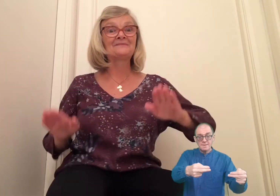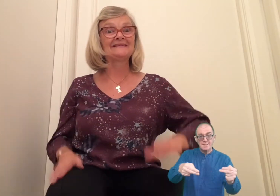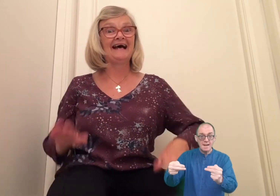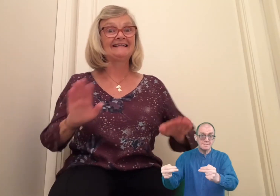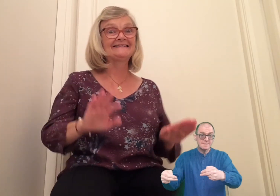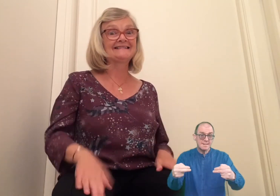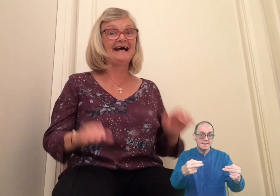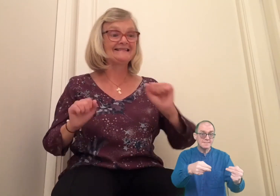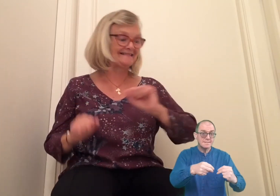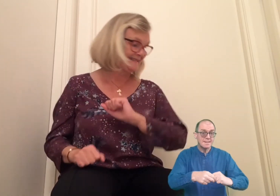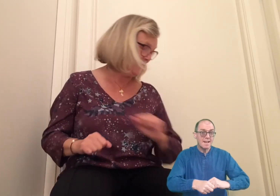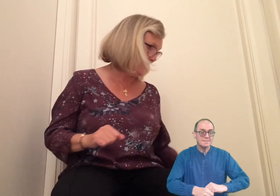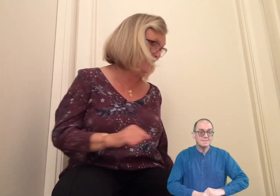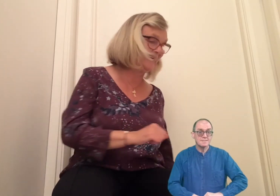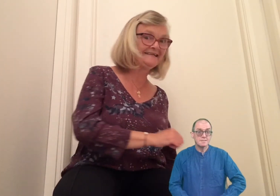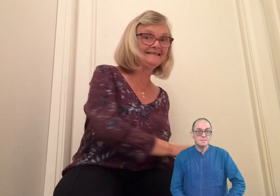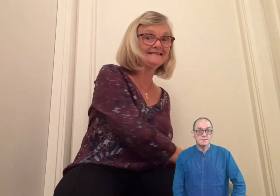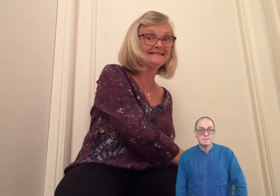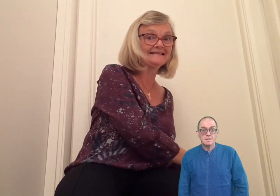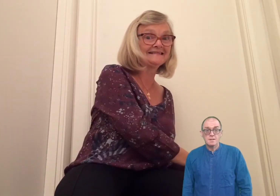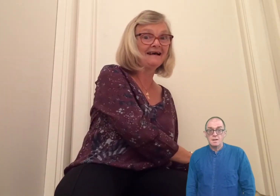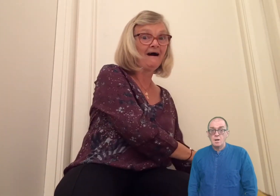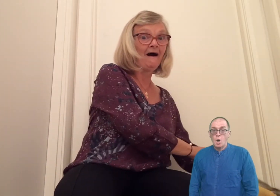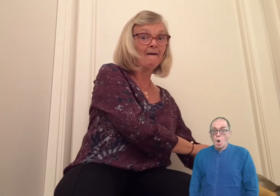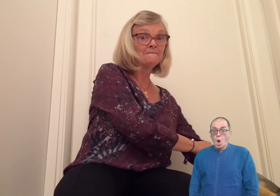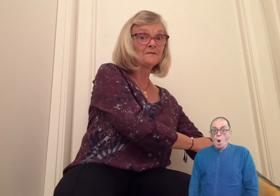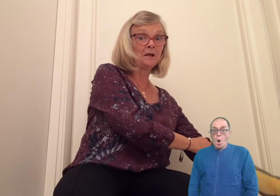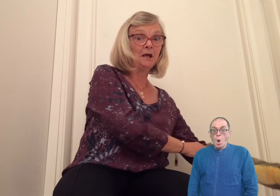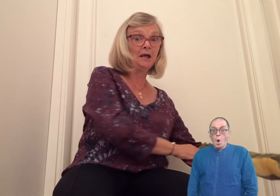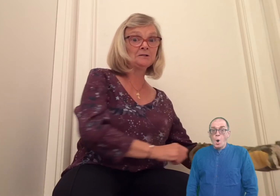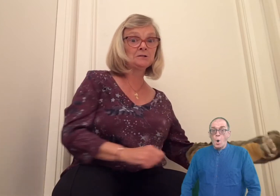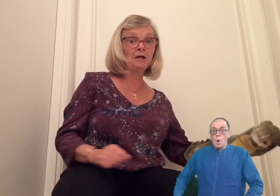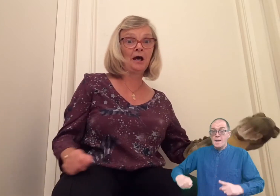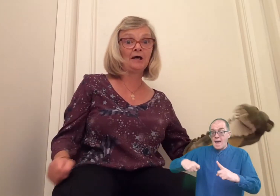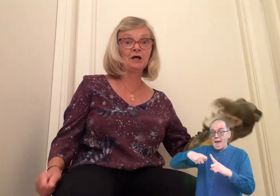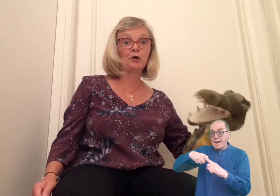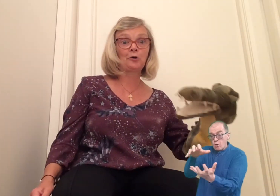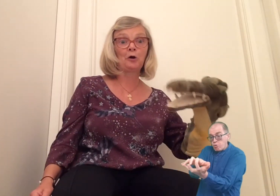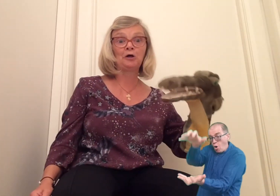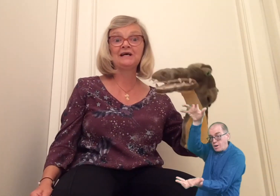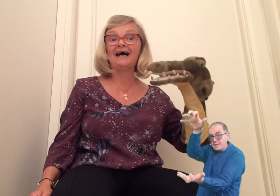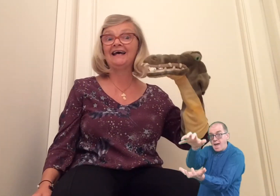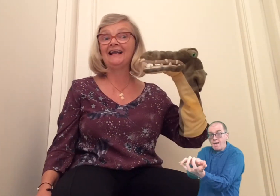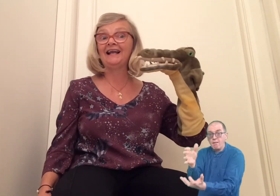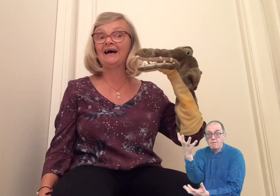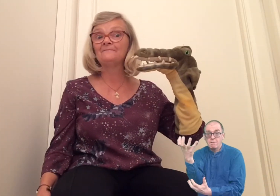Dance, dance, dance. Katie had a crocodile,